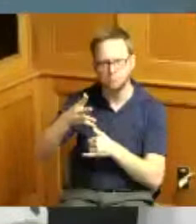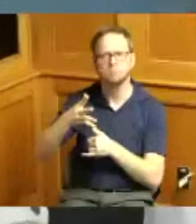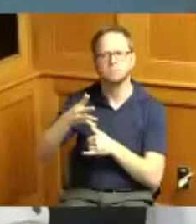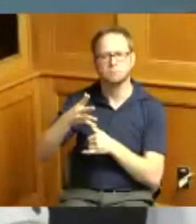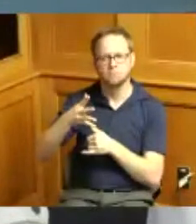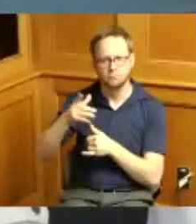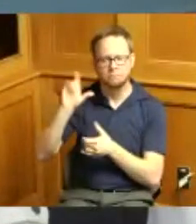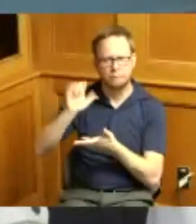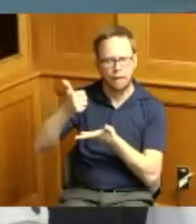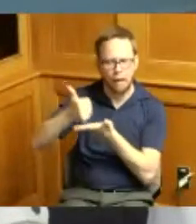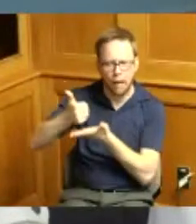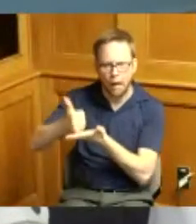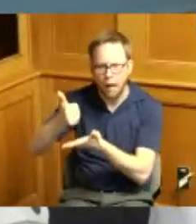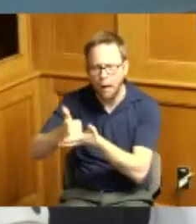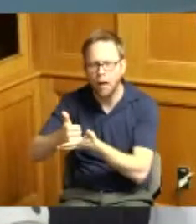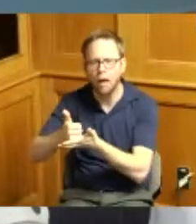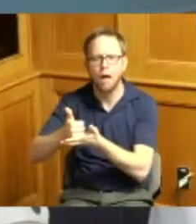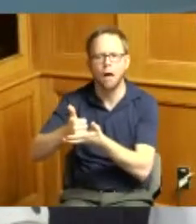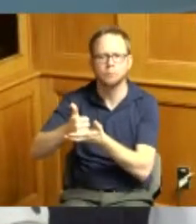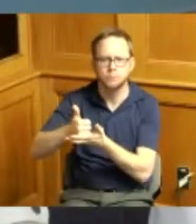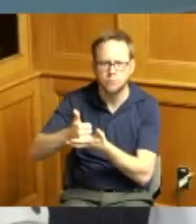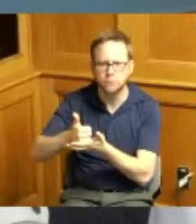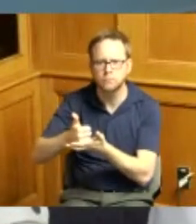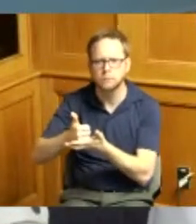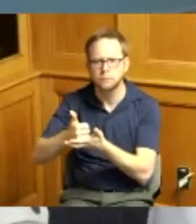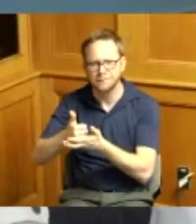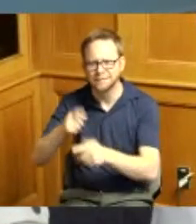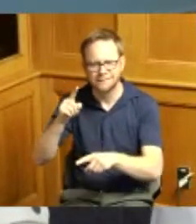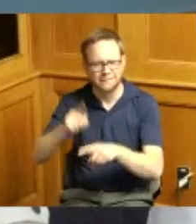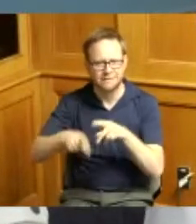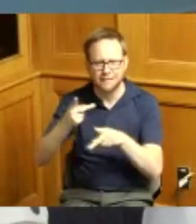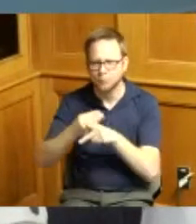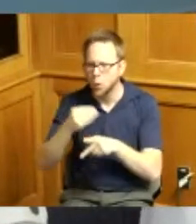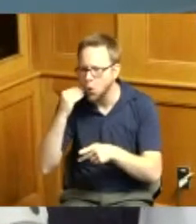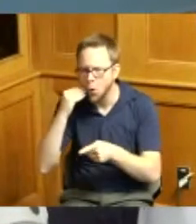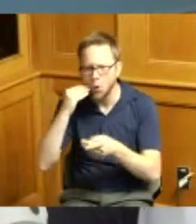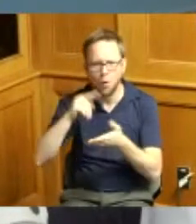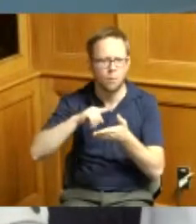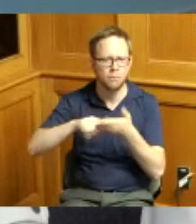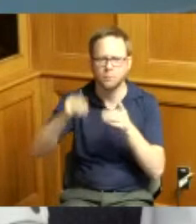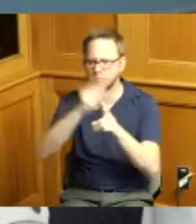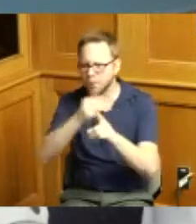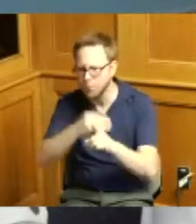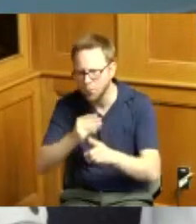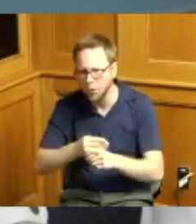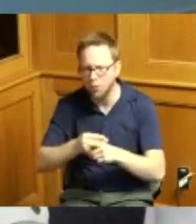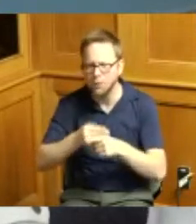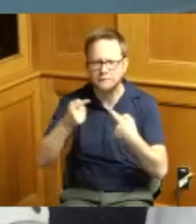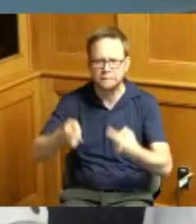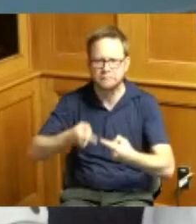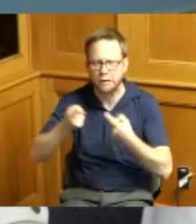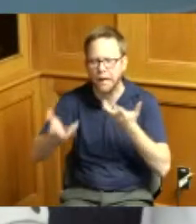relates to being able to keep their homes and pay their mortgage and rental assistance as well as